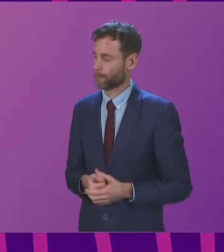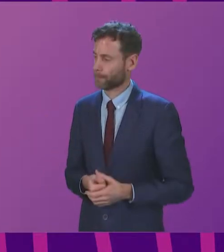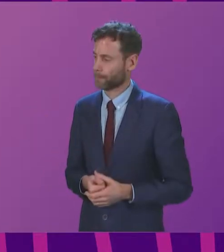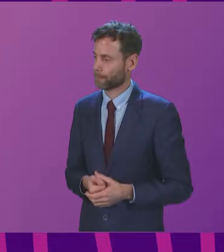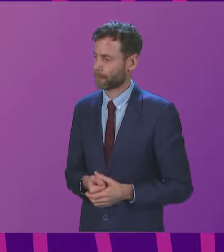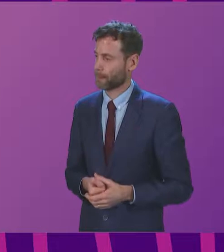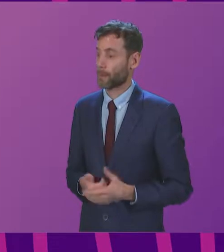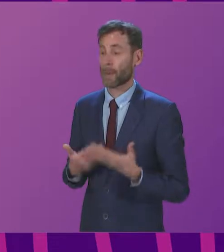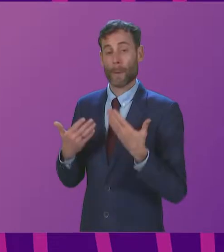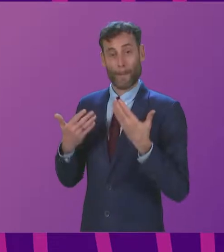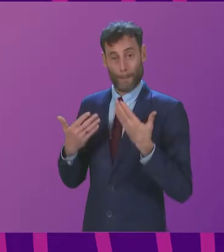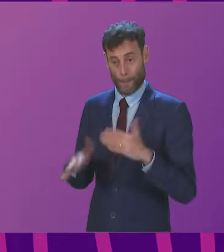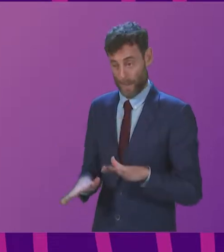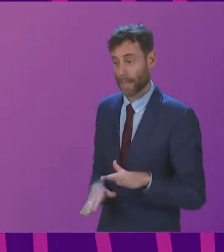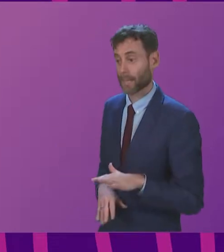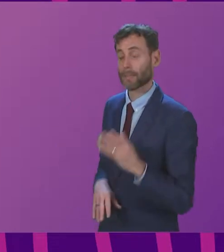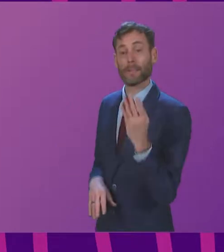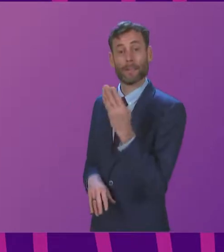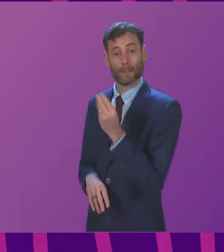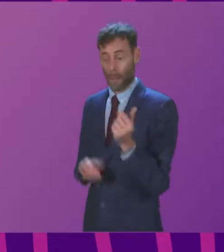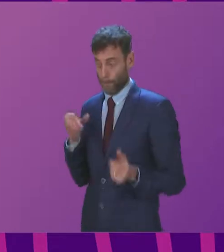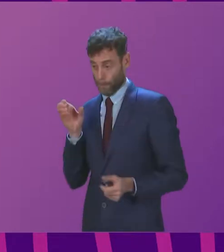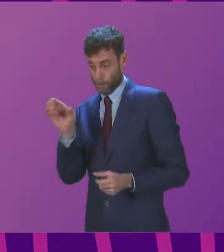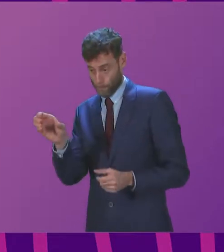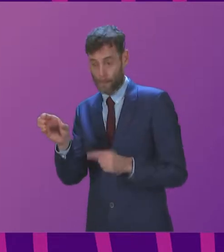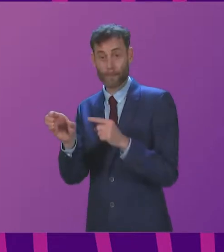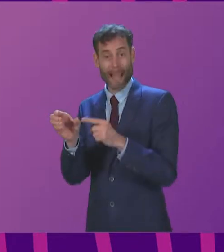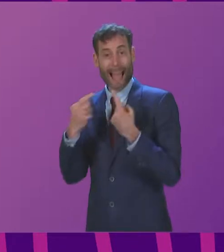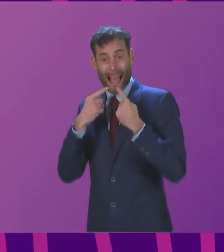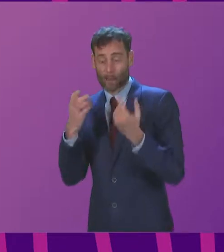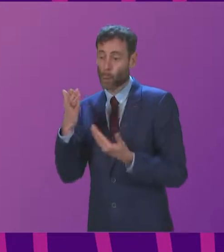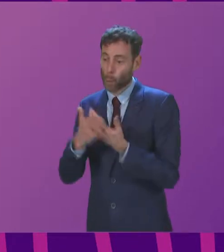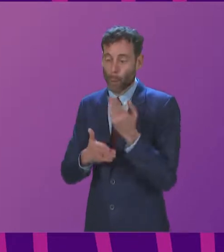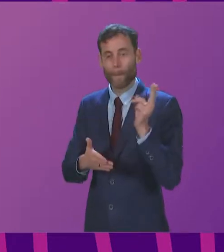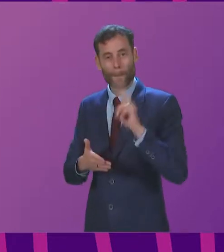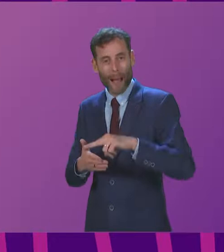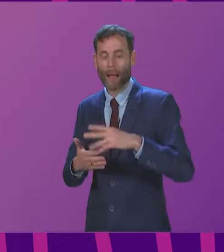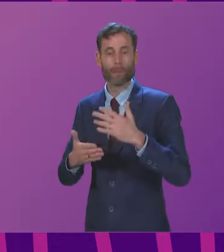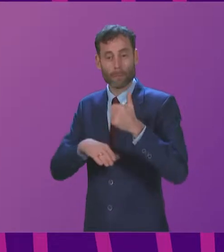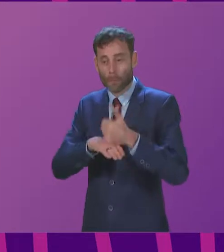announced, reintroduced or extended in Denmark, Norway, Sweden, Northern Ireland and elsewhere.